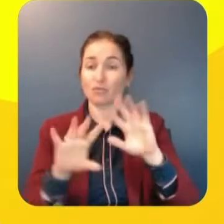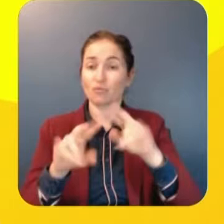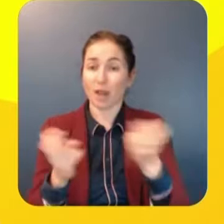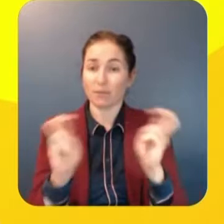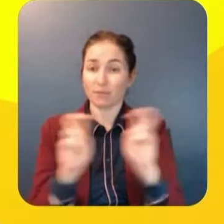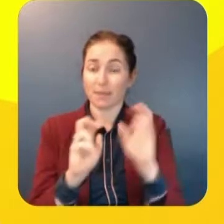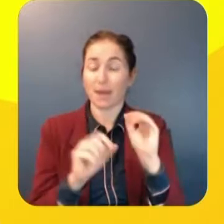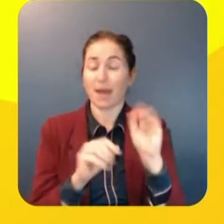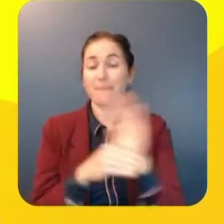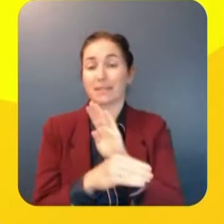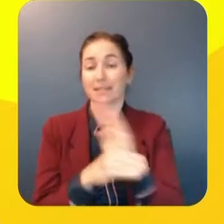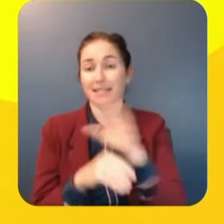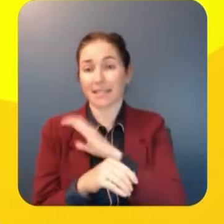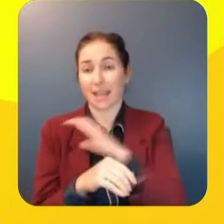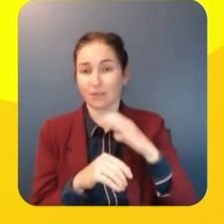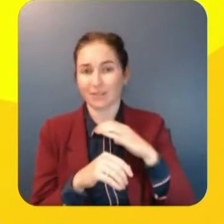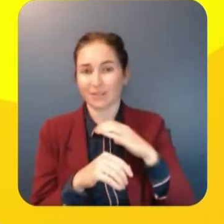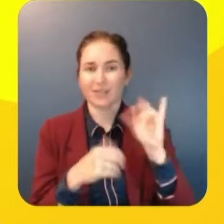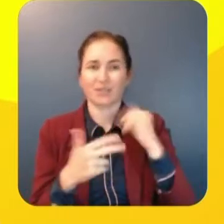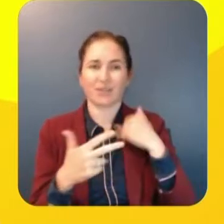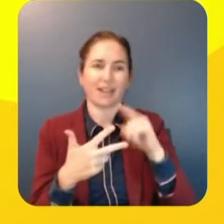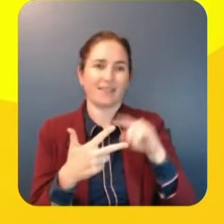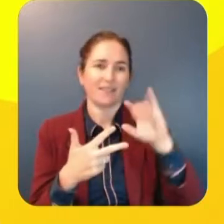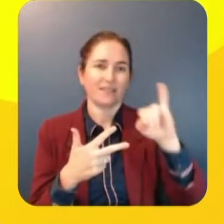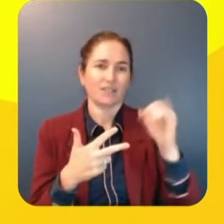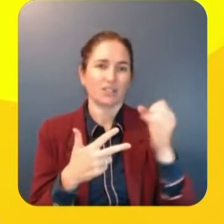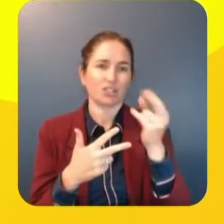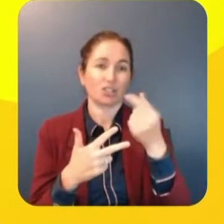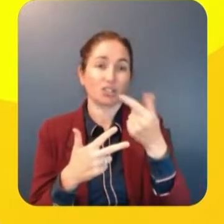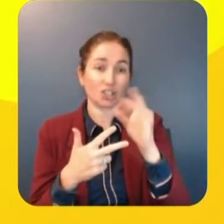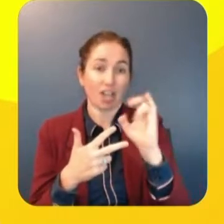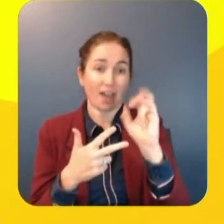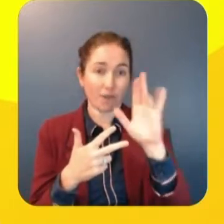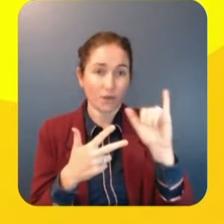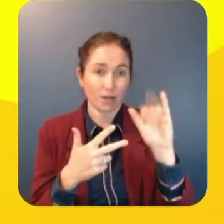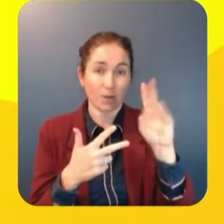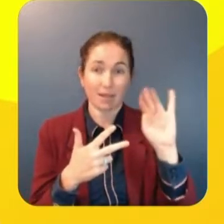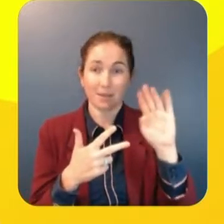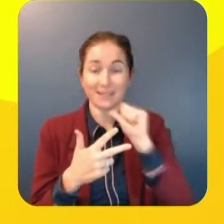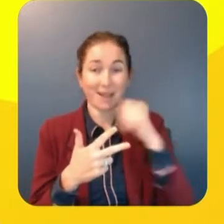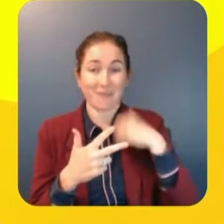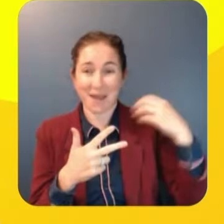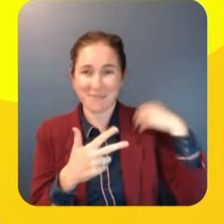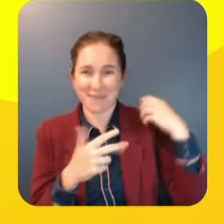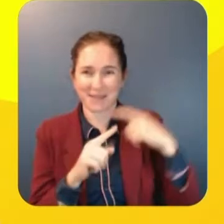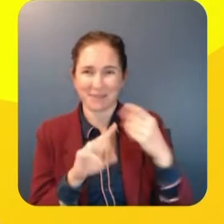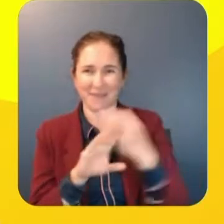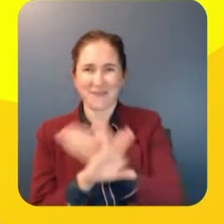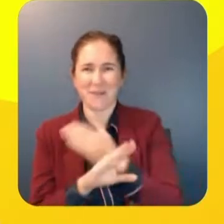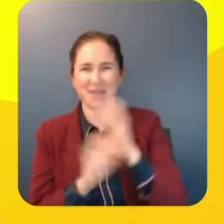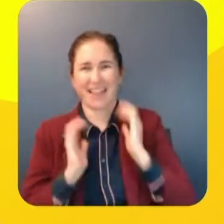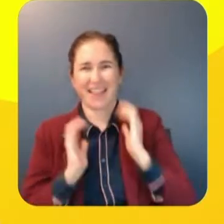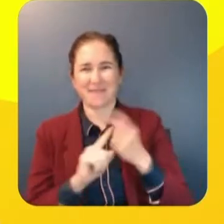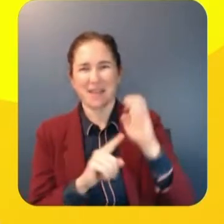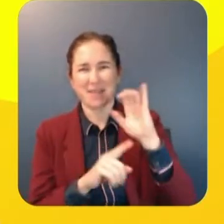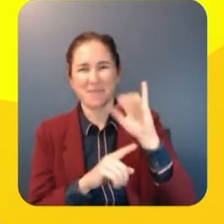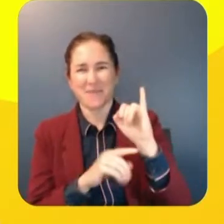And then we have Geoffrey Williams, who's not my boss, but indeed his former clients from my EY days. And I worked with him when he was the global head of DNI